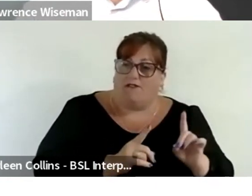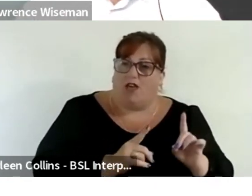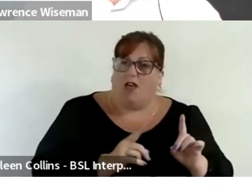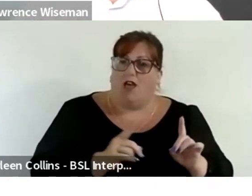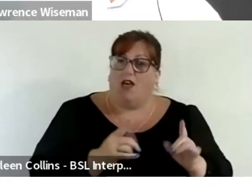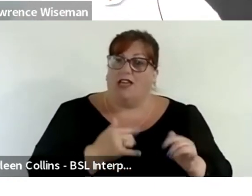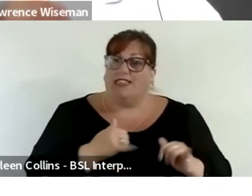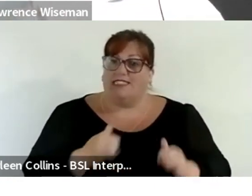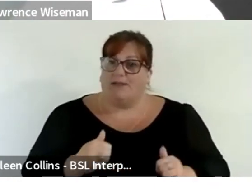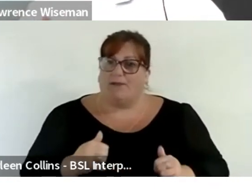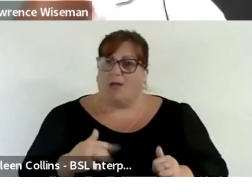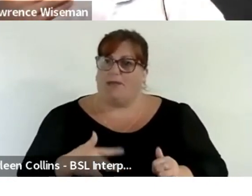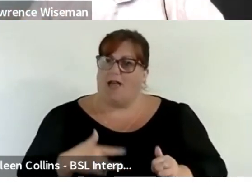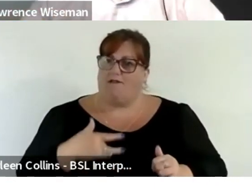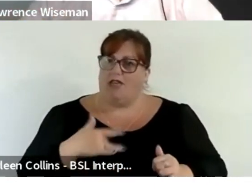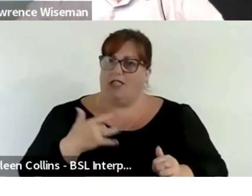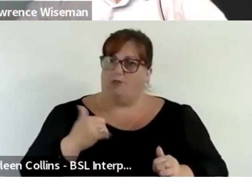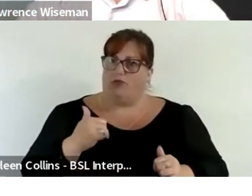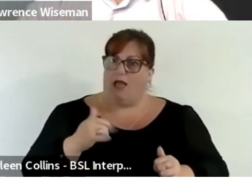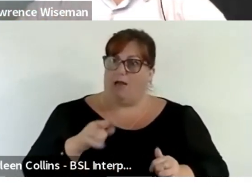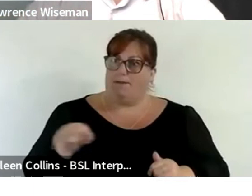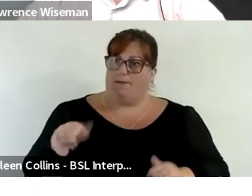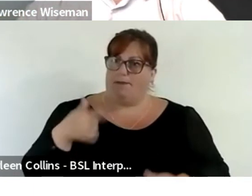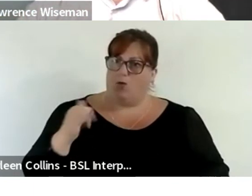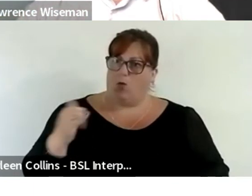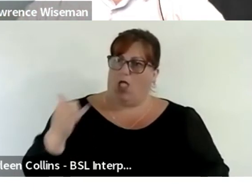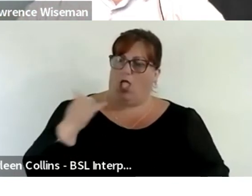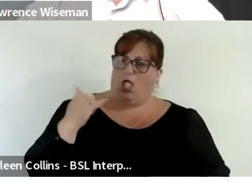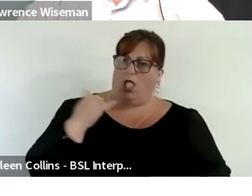much not the case, but I do certainly feel that anxiety.